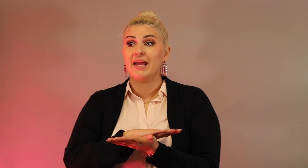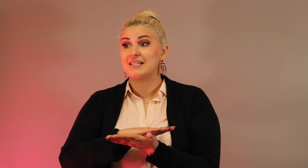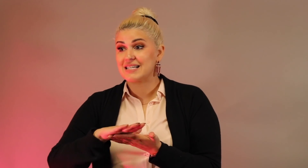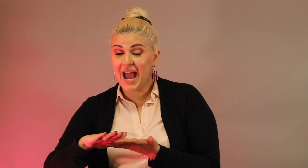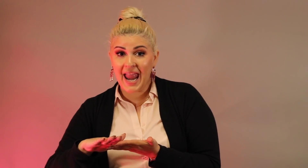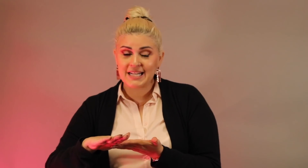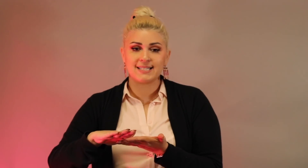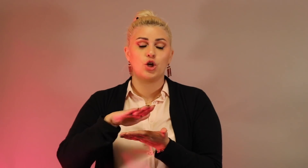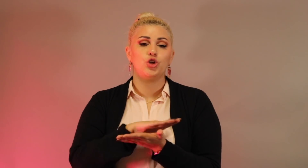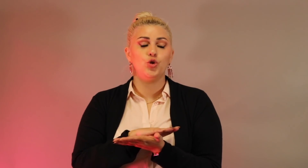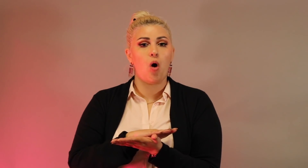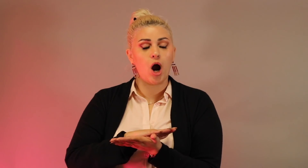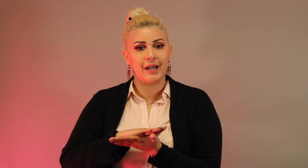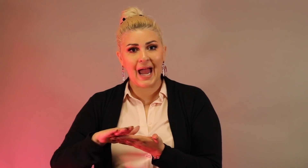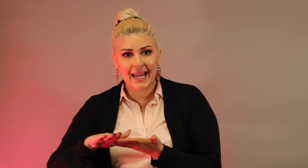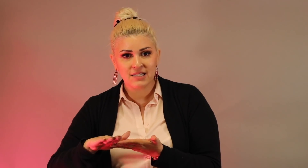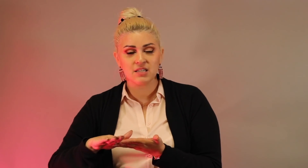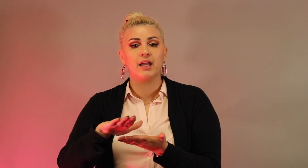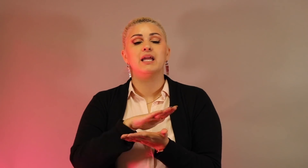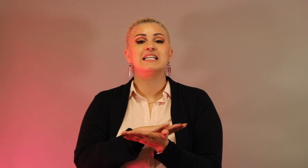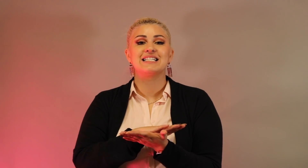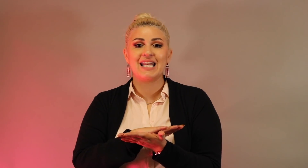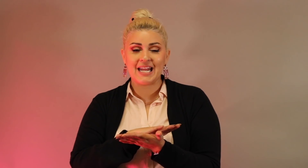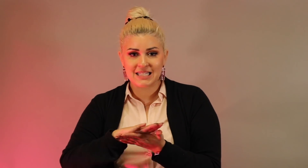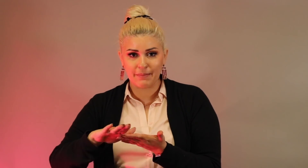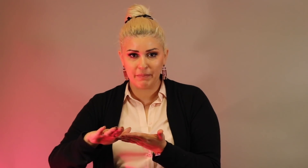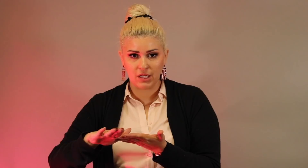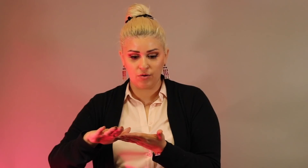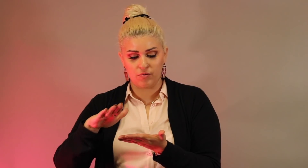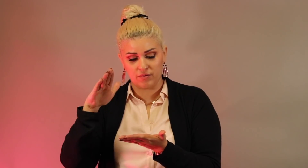That is nice, you are nice, it is nice to meet you.